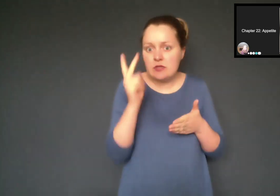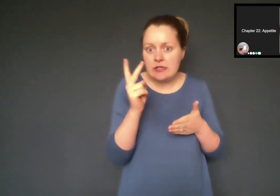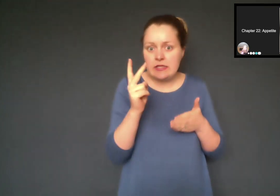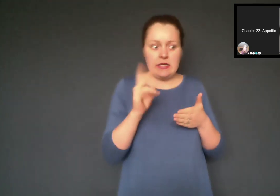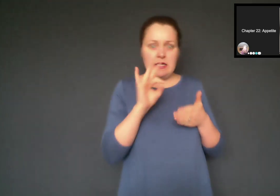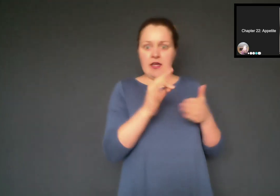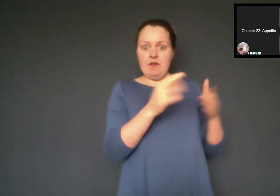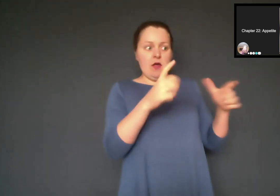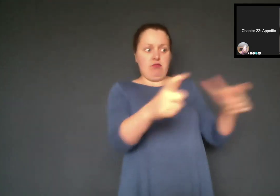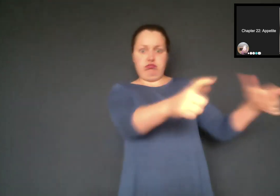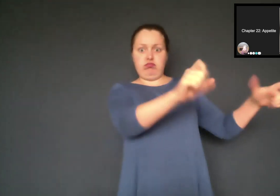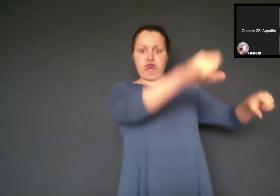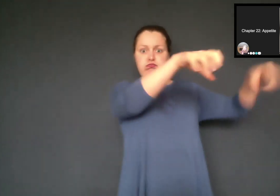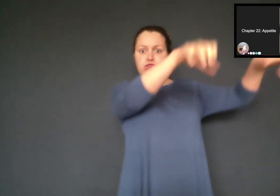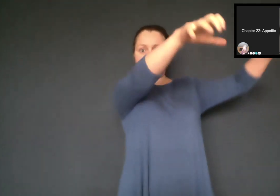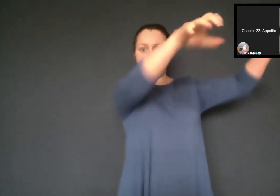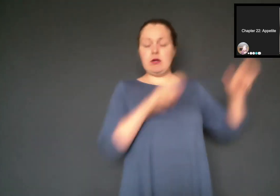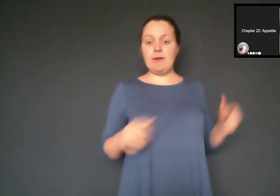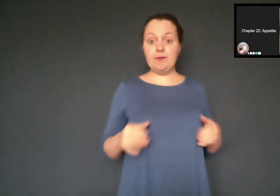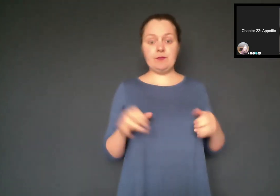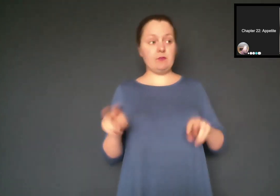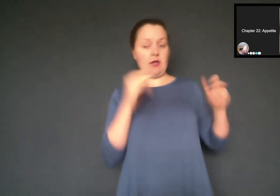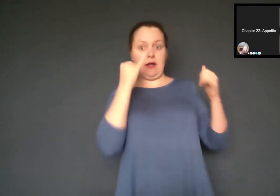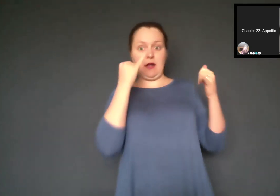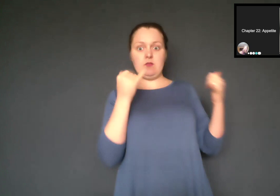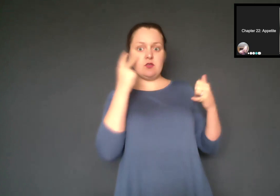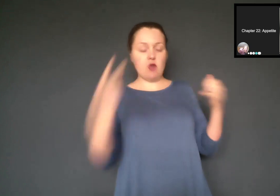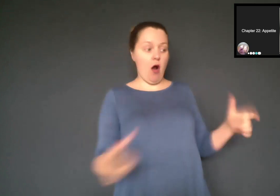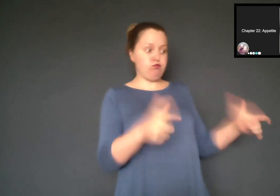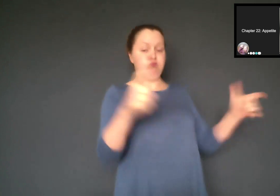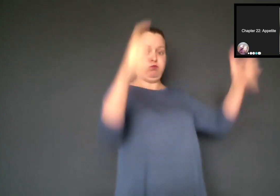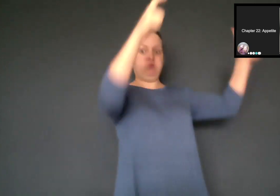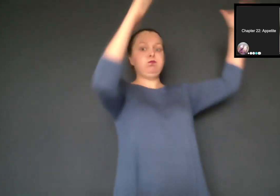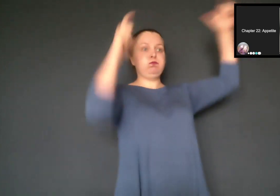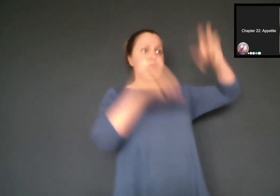with these edibles but now he saw all the dishes he demanded piled so high in the hallway